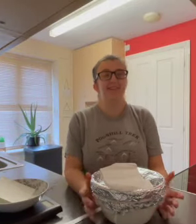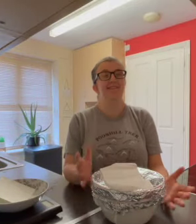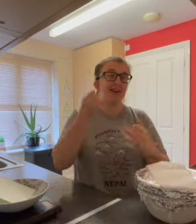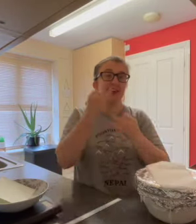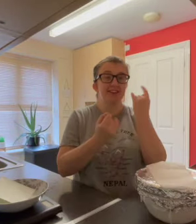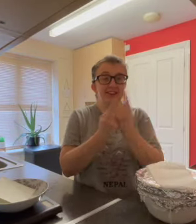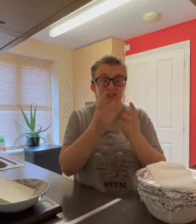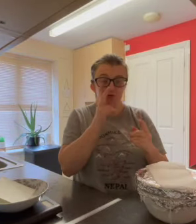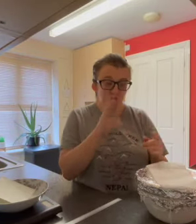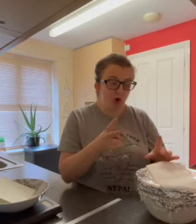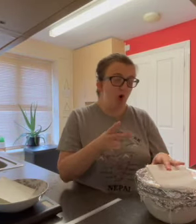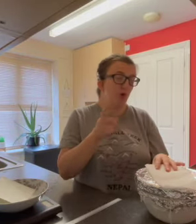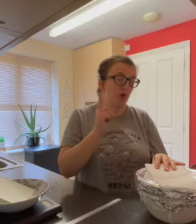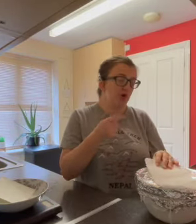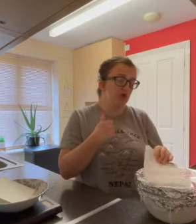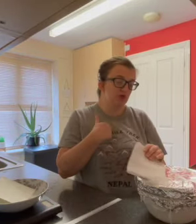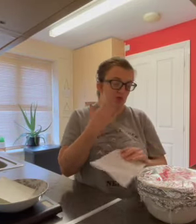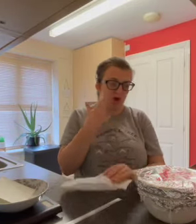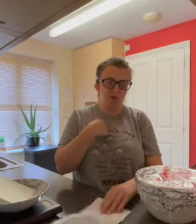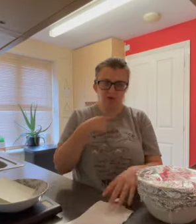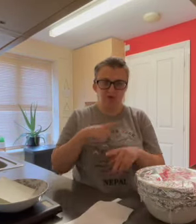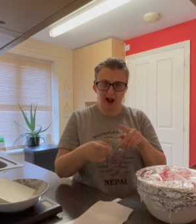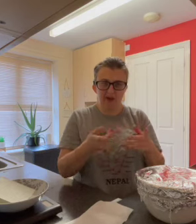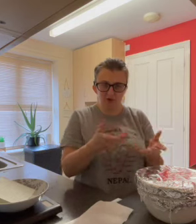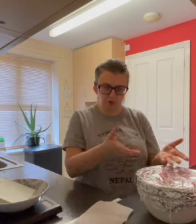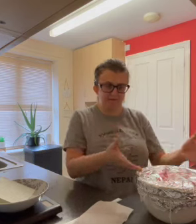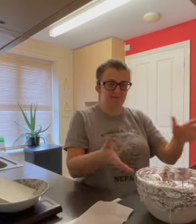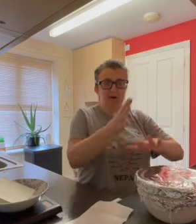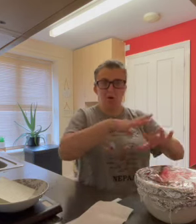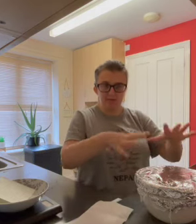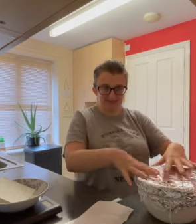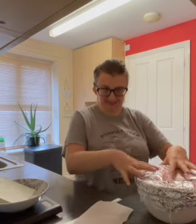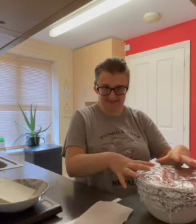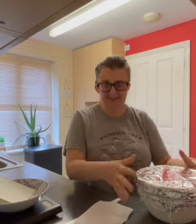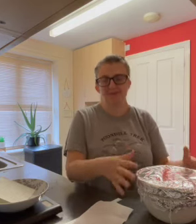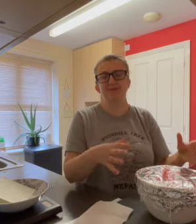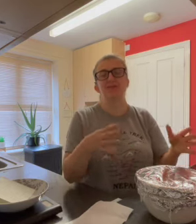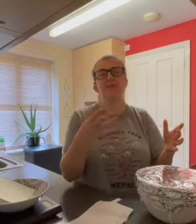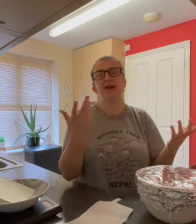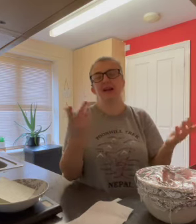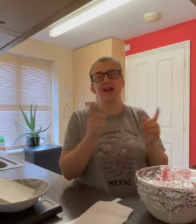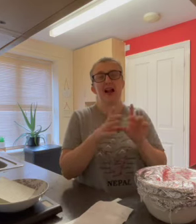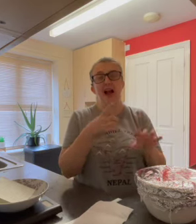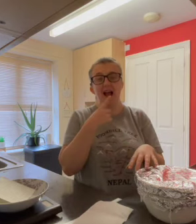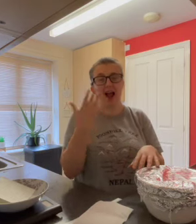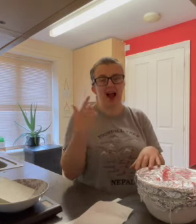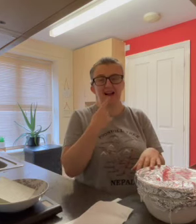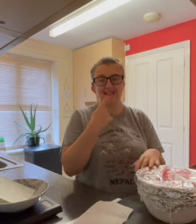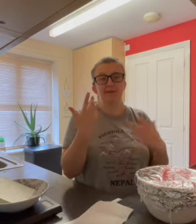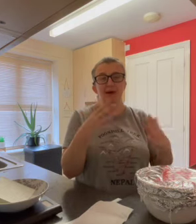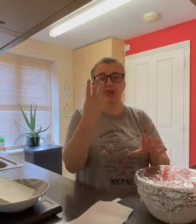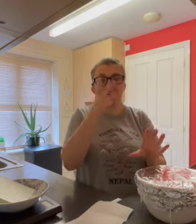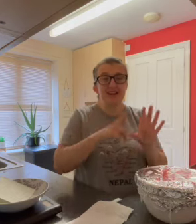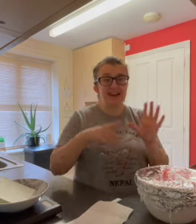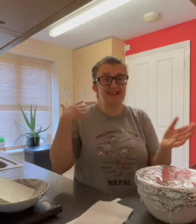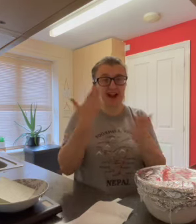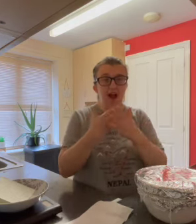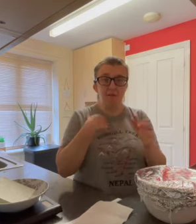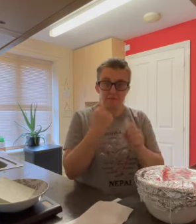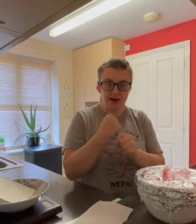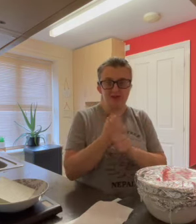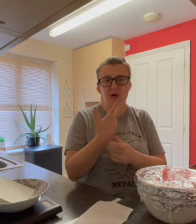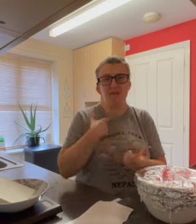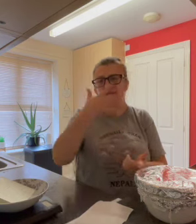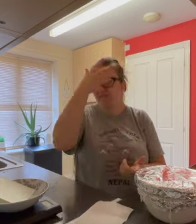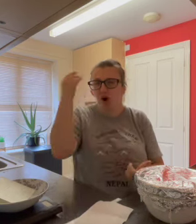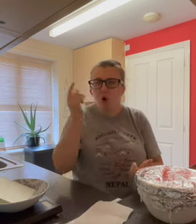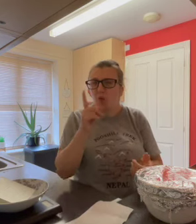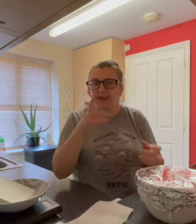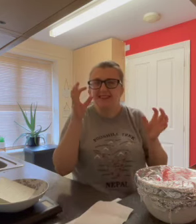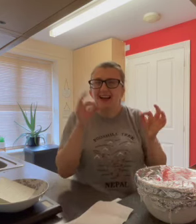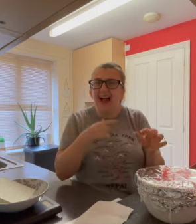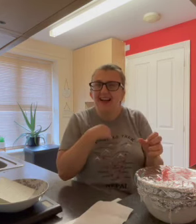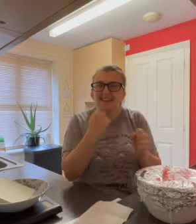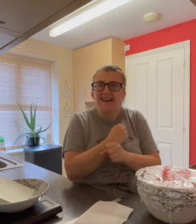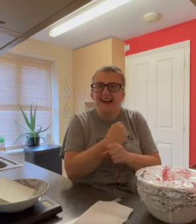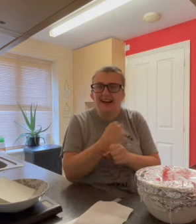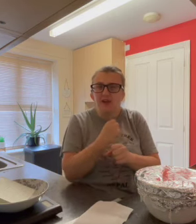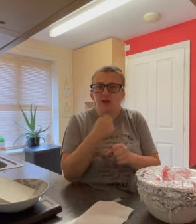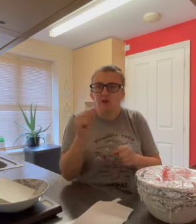Last thing you saw that I was going to wrap the pudding,like I say earlier that it has been 3 year, so I forgotten how I did it.